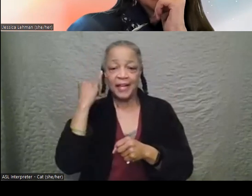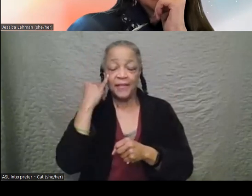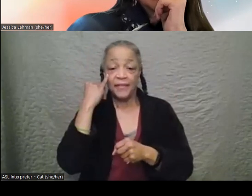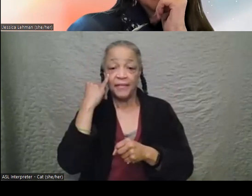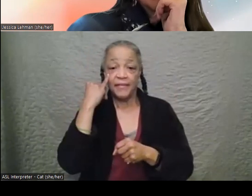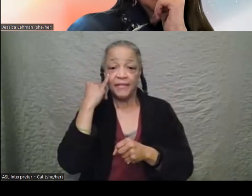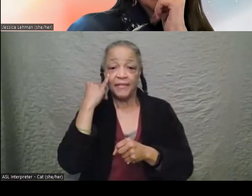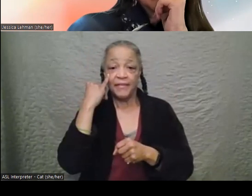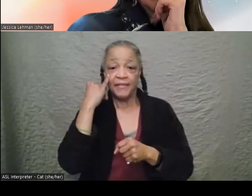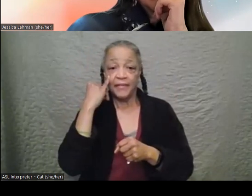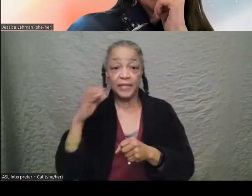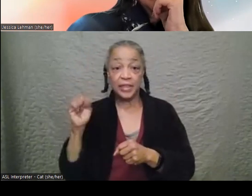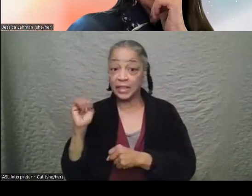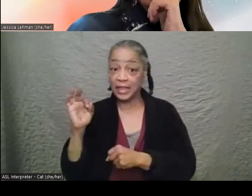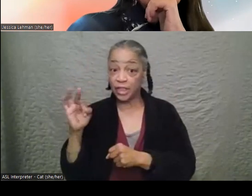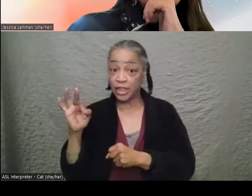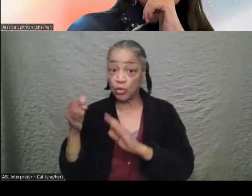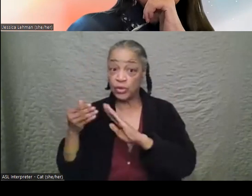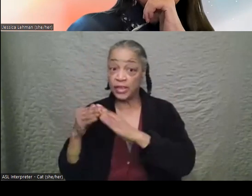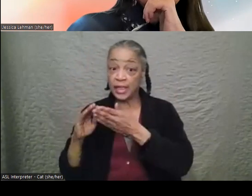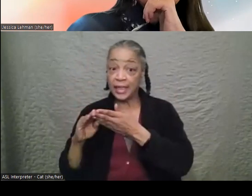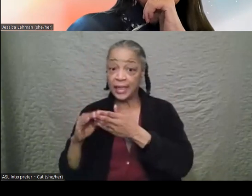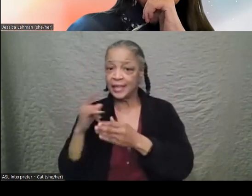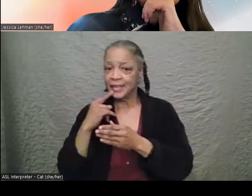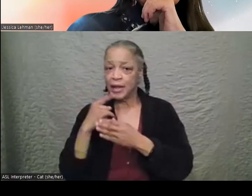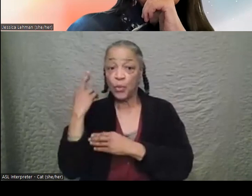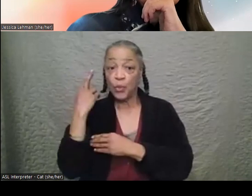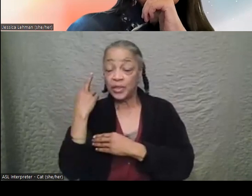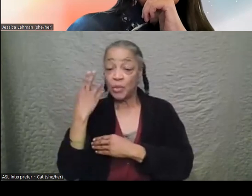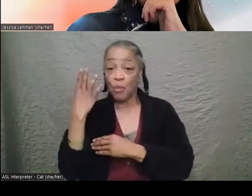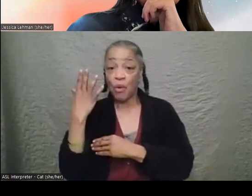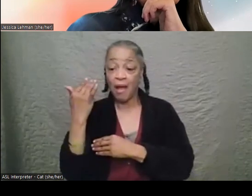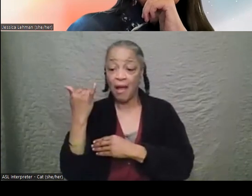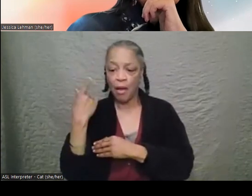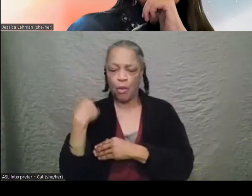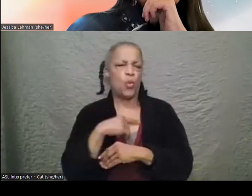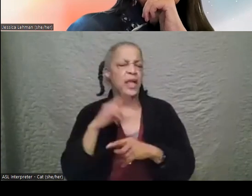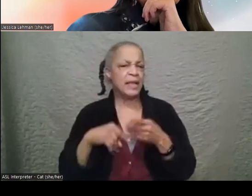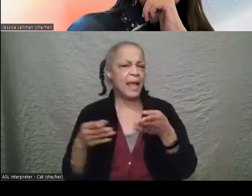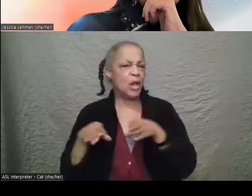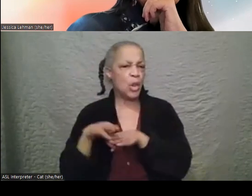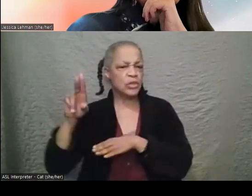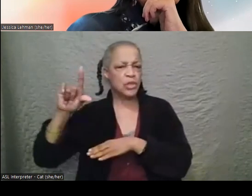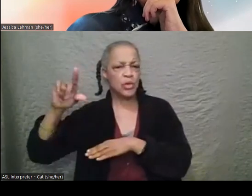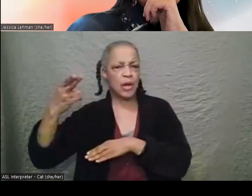of Sampras: for example is saying the reason they can't close Laguna Honda is because are